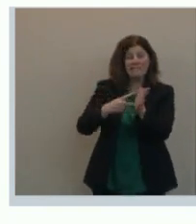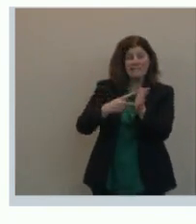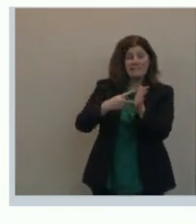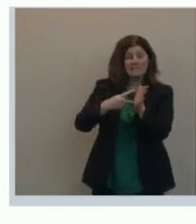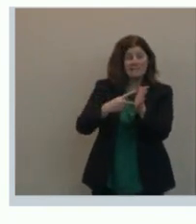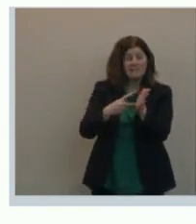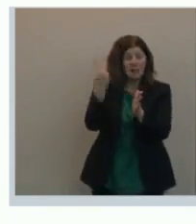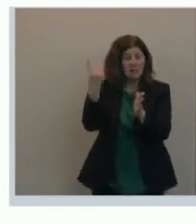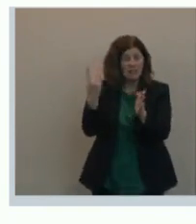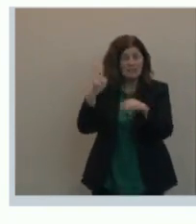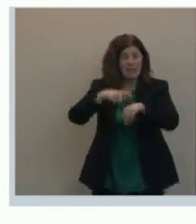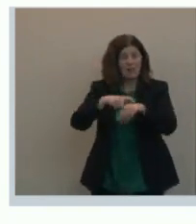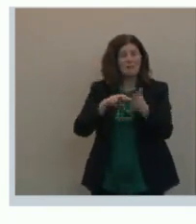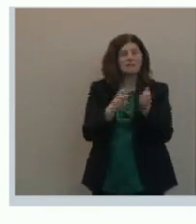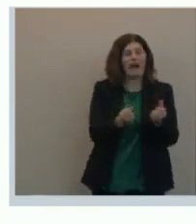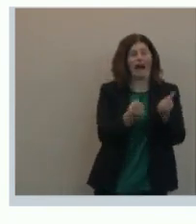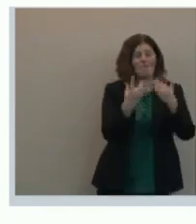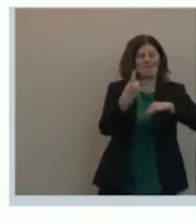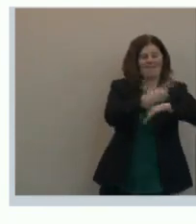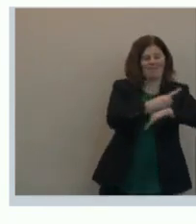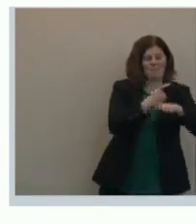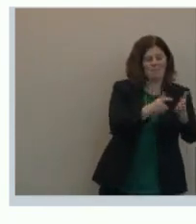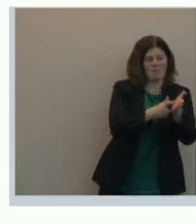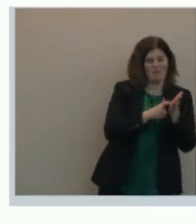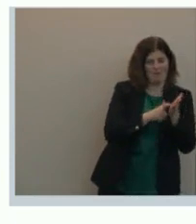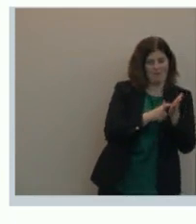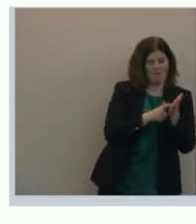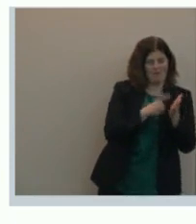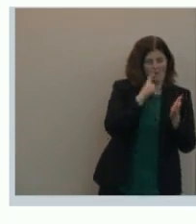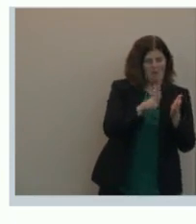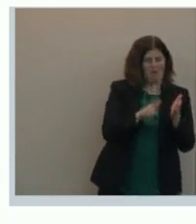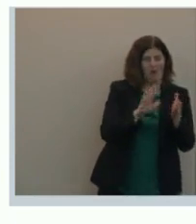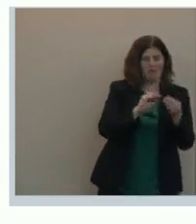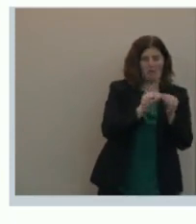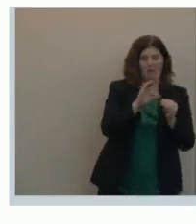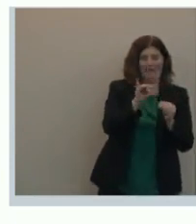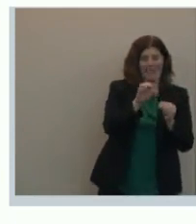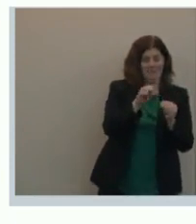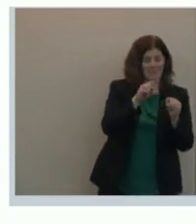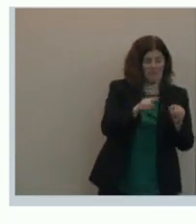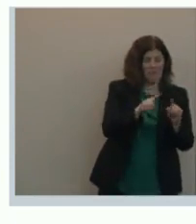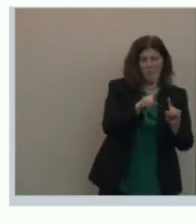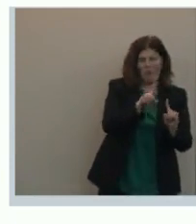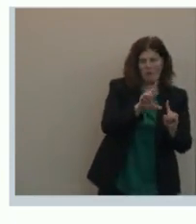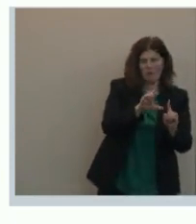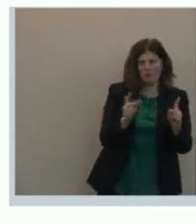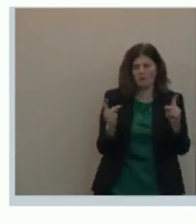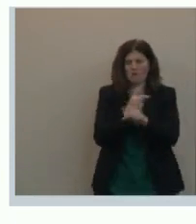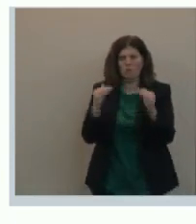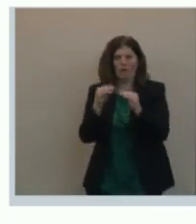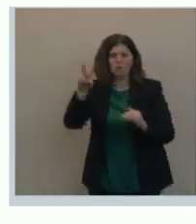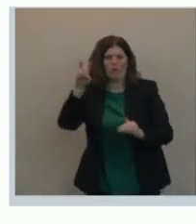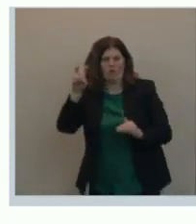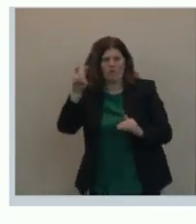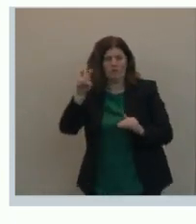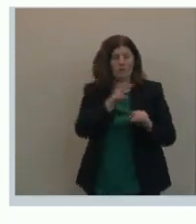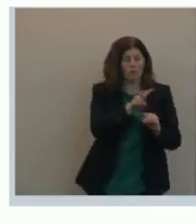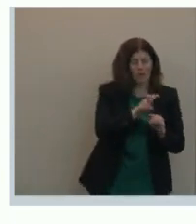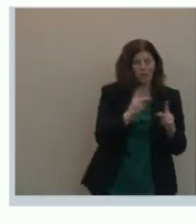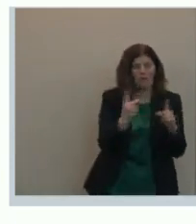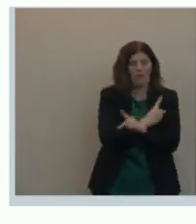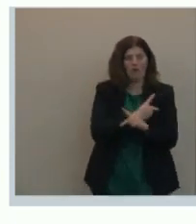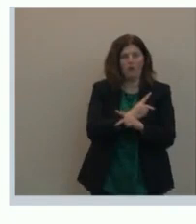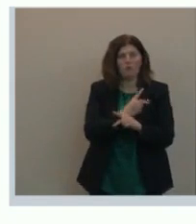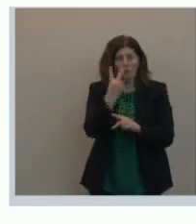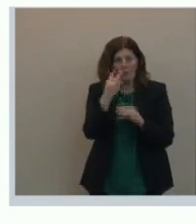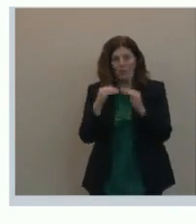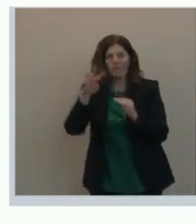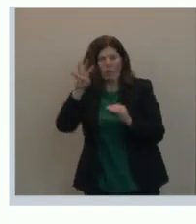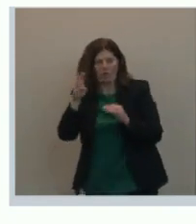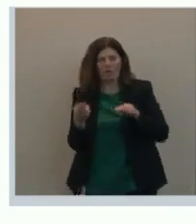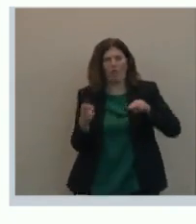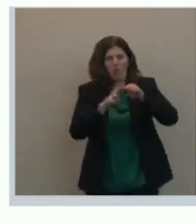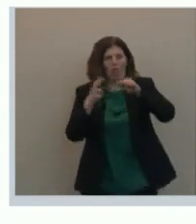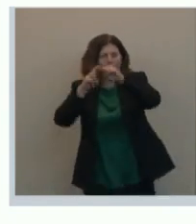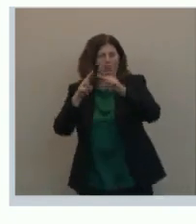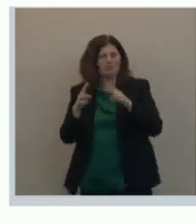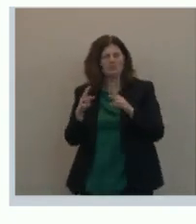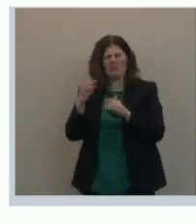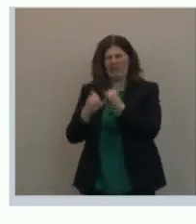LAST TIME WE TALKED ABOUT DOUBLING TIME AND JUST AS A REMINDER, THE DOUBLING TIME IS THE NUMBER OF DAYS IT TAKES FOR OUR NUMBER OF CASES TO DOUBLE.